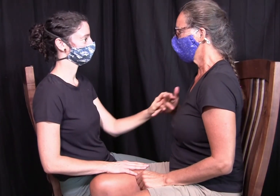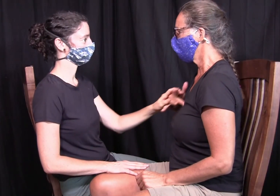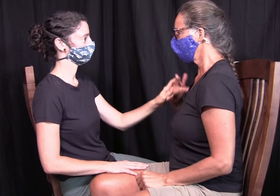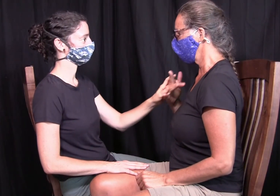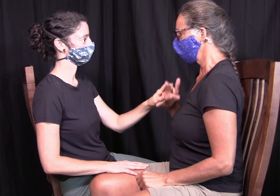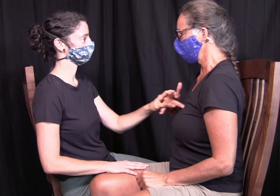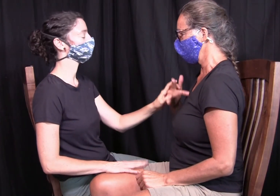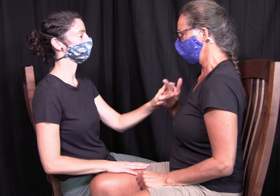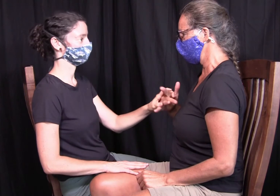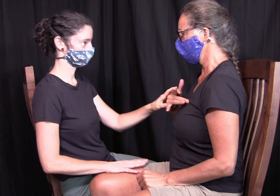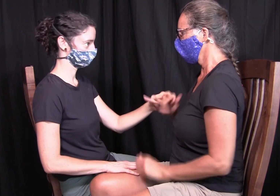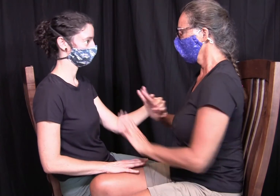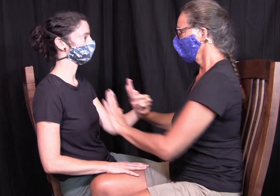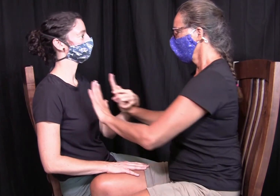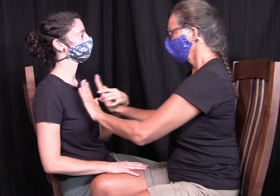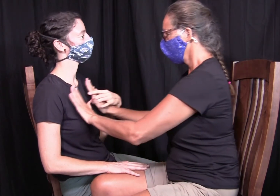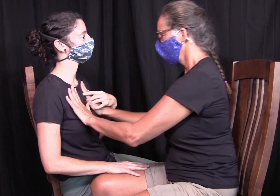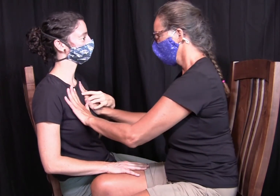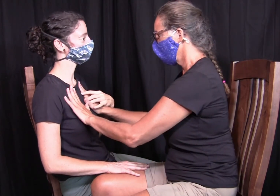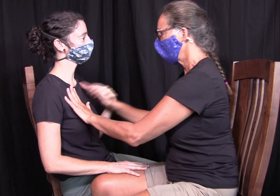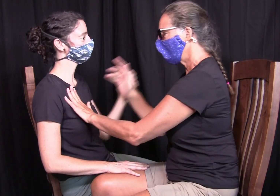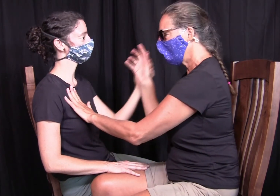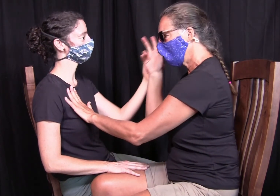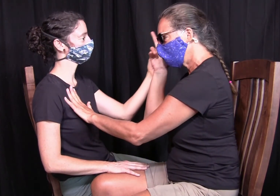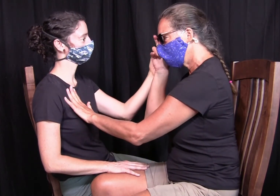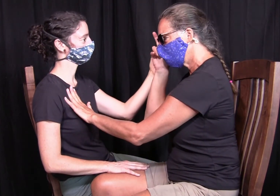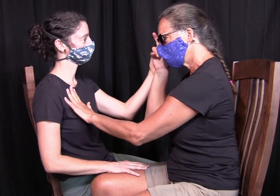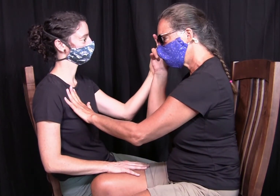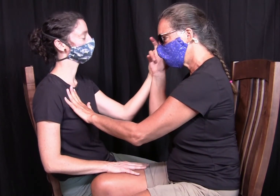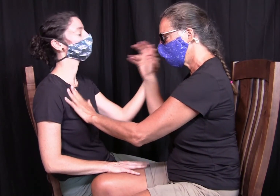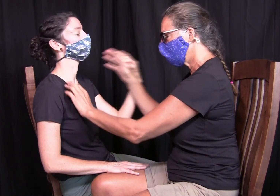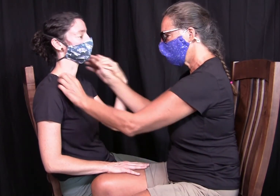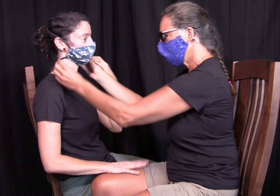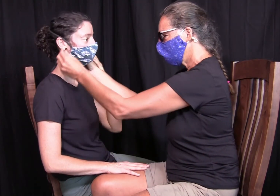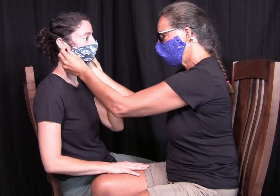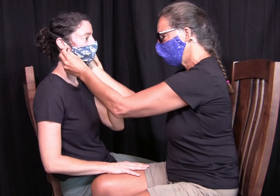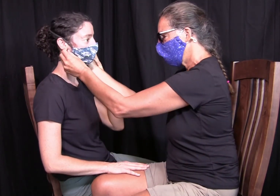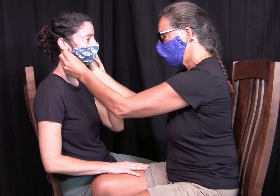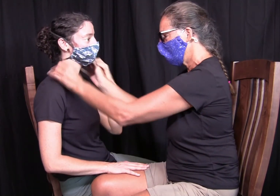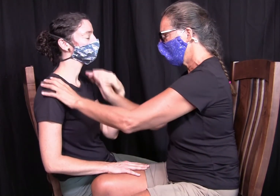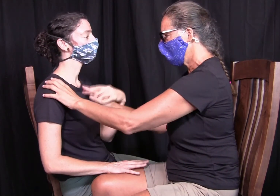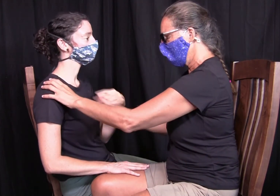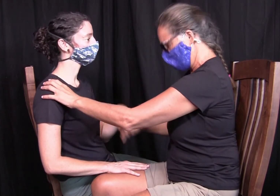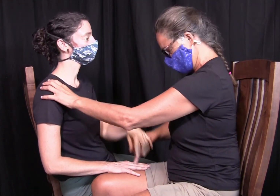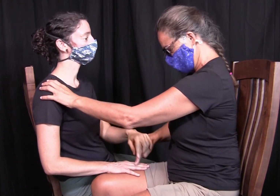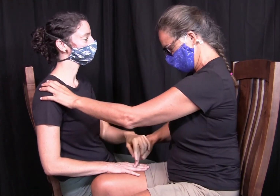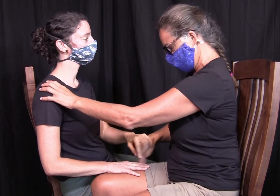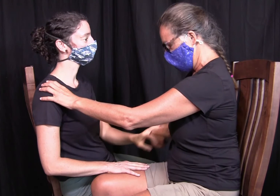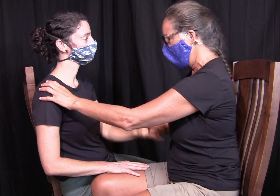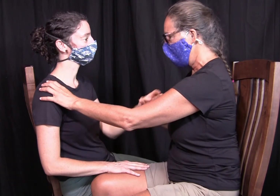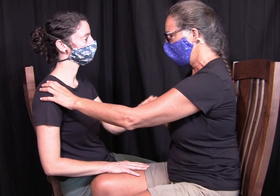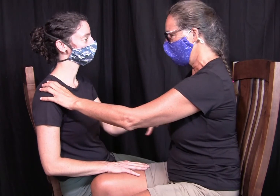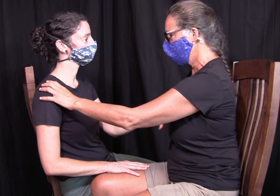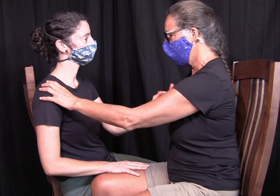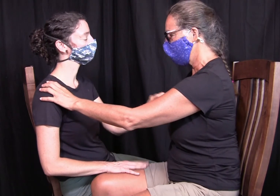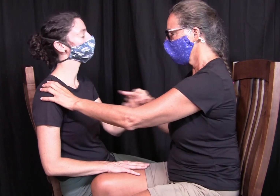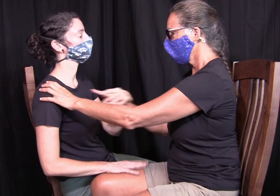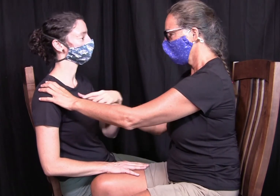Through your backchanneling, I can feel you are listening. It tells me whether or not you're paying attention, and gives me the sense that you're involved